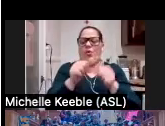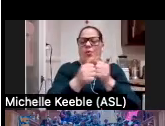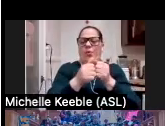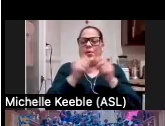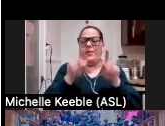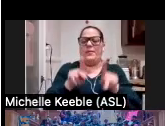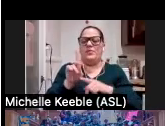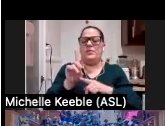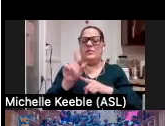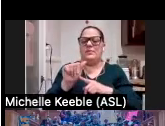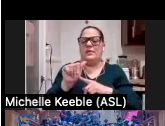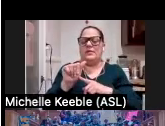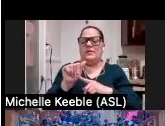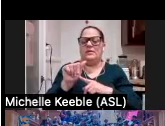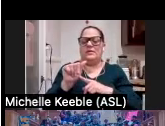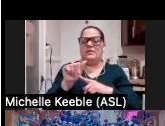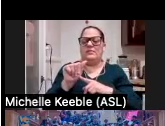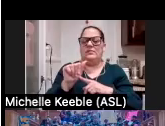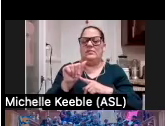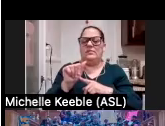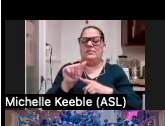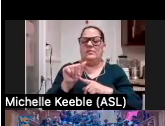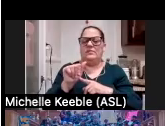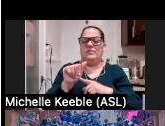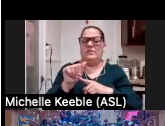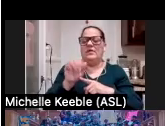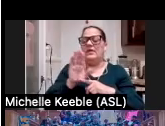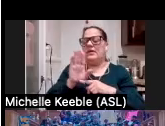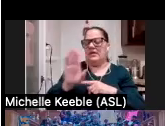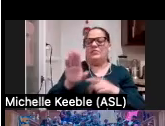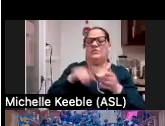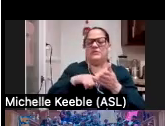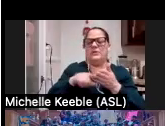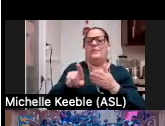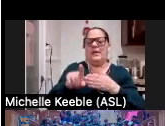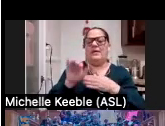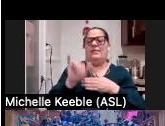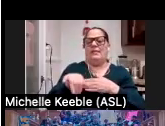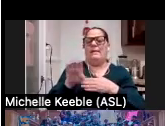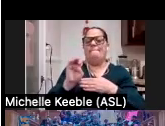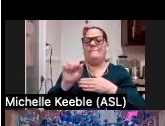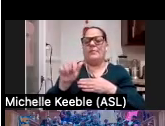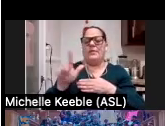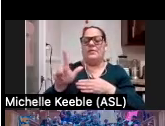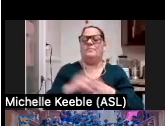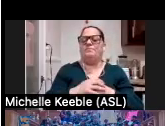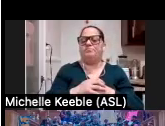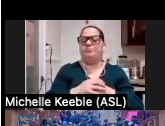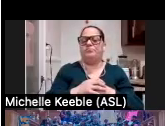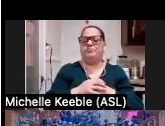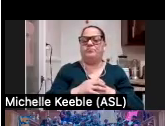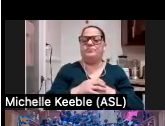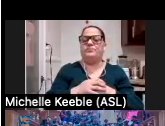disabilities at discard at Viscardi he was still paying that bill. Um and he passed along that